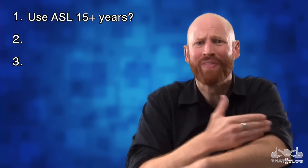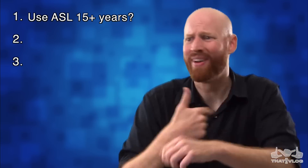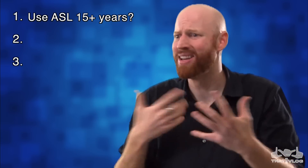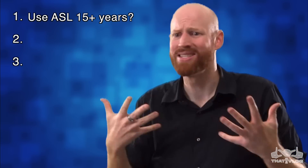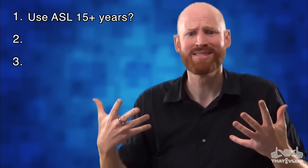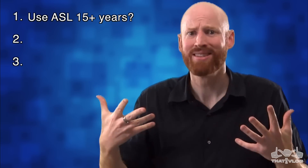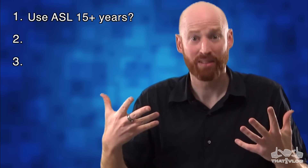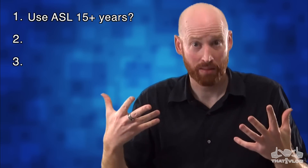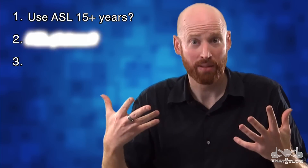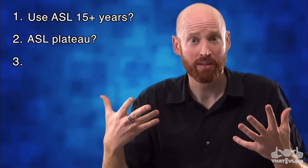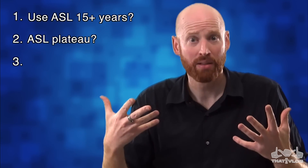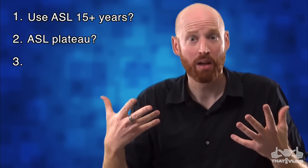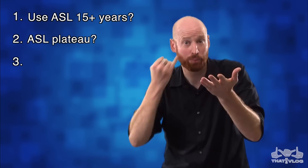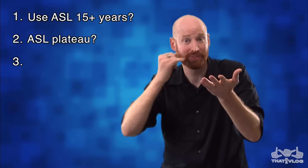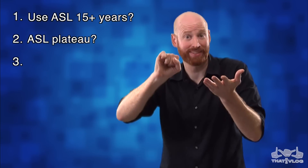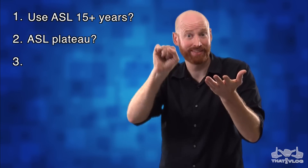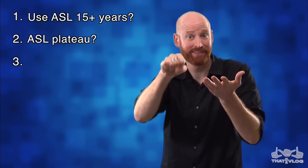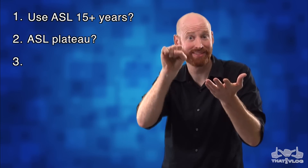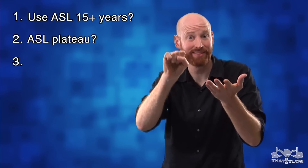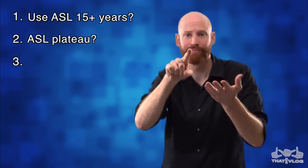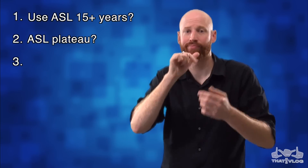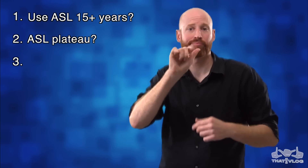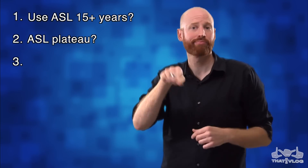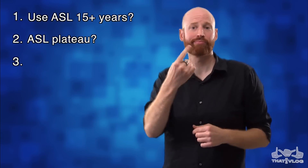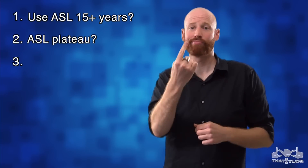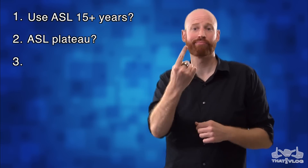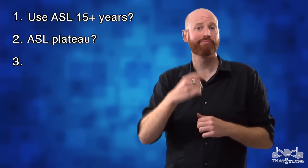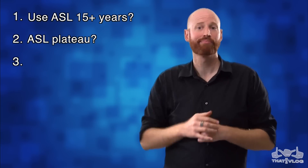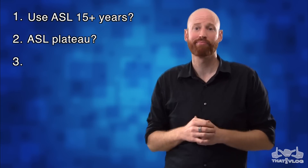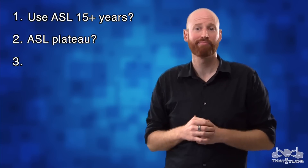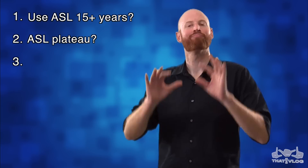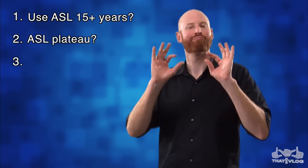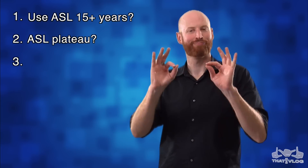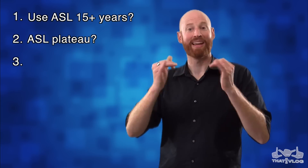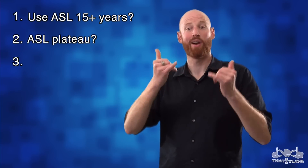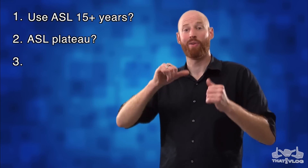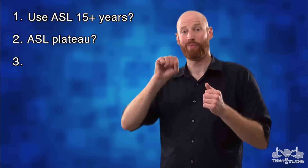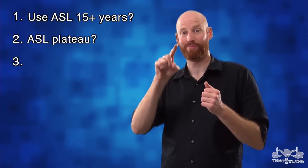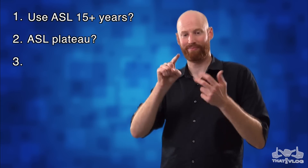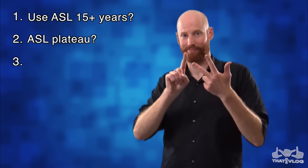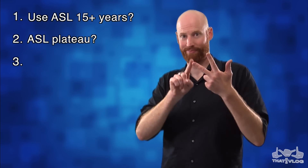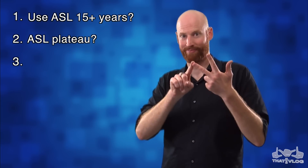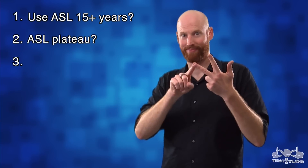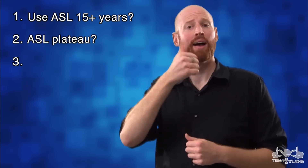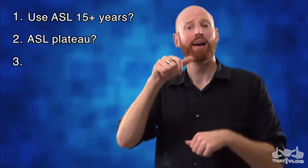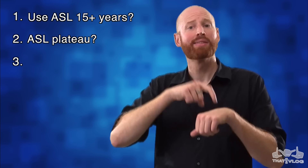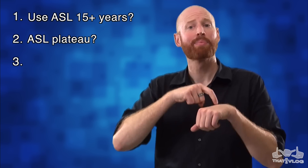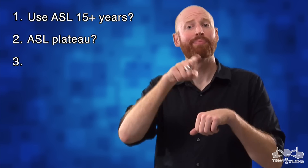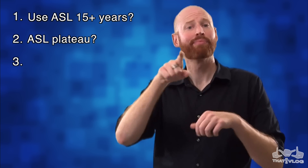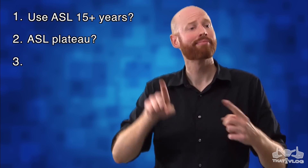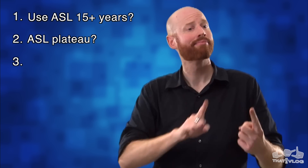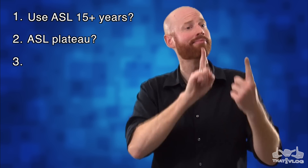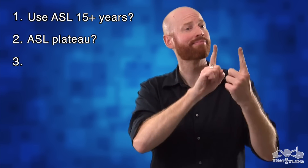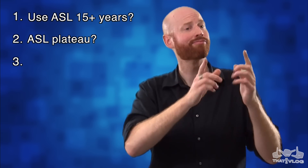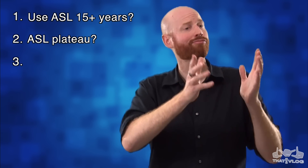"Where can I find improvement?" If you answered yes to that, I gotta tell ya, you're not alone. Now, last question: Any time that